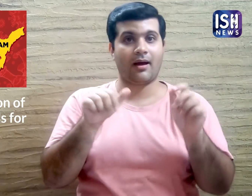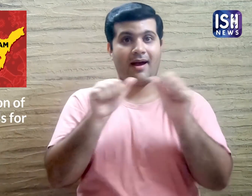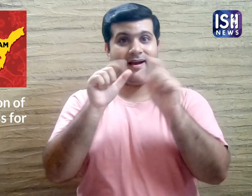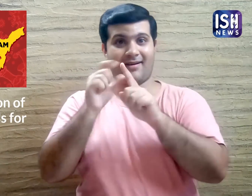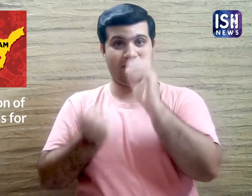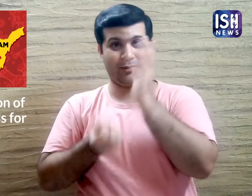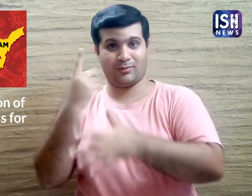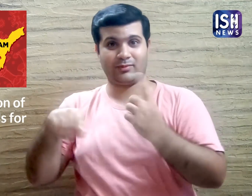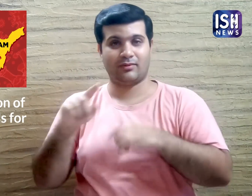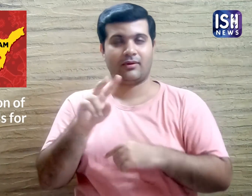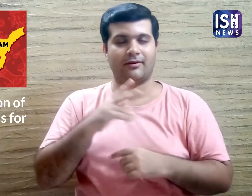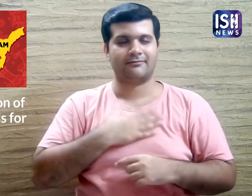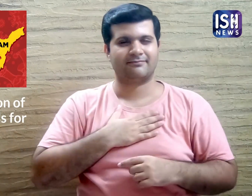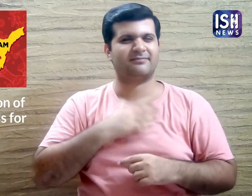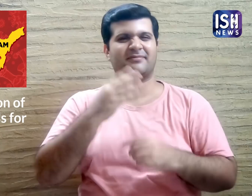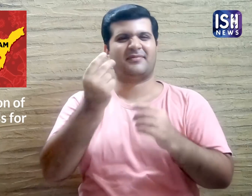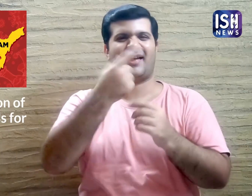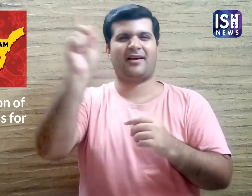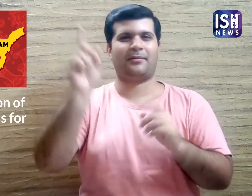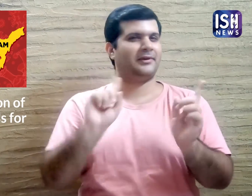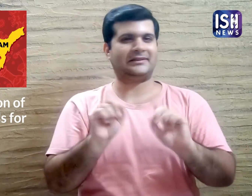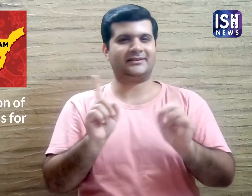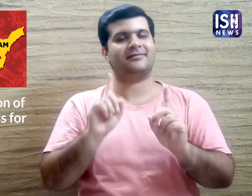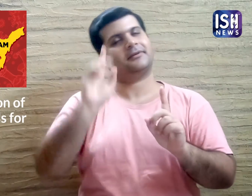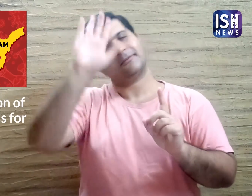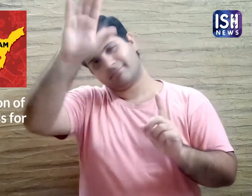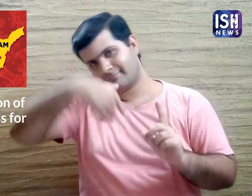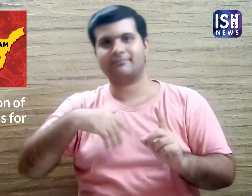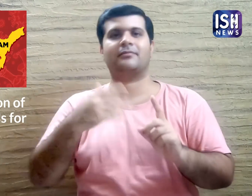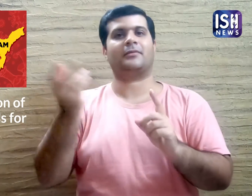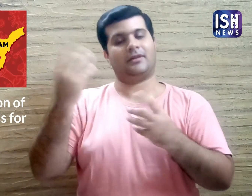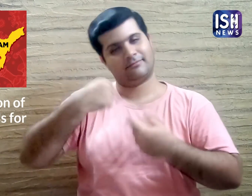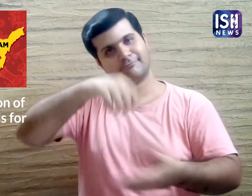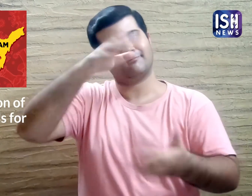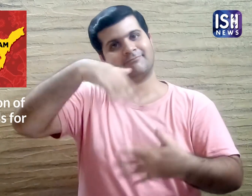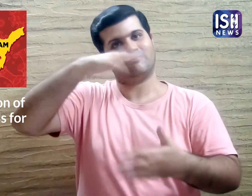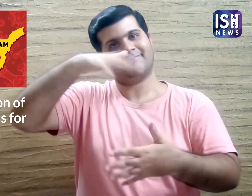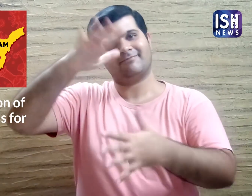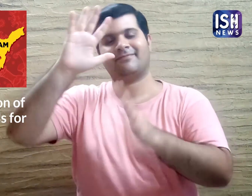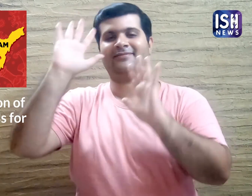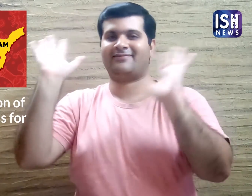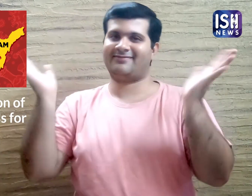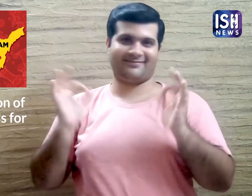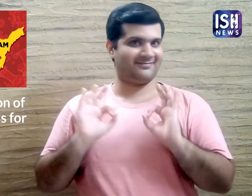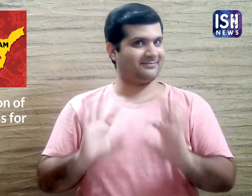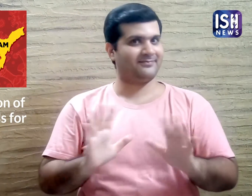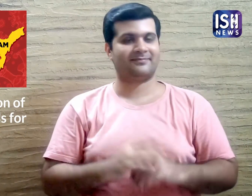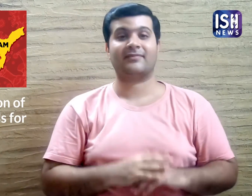But the AAD didn't have the heart to turn them back and decided to give them the food packages as well.